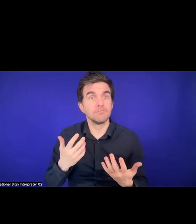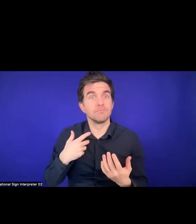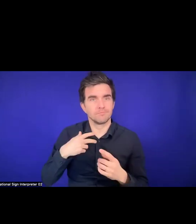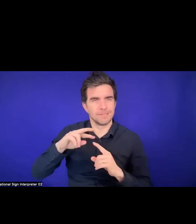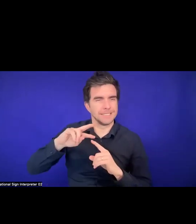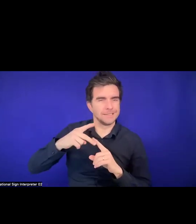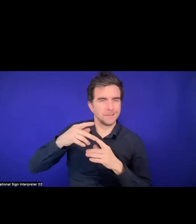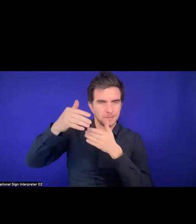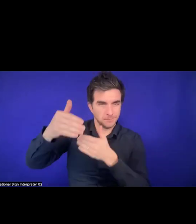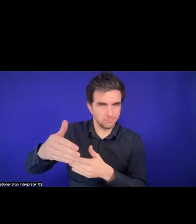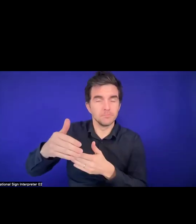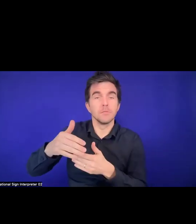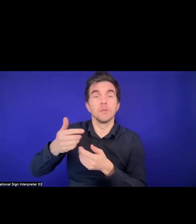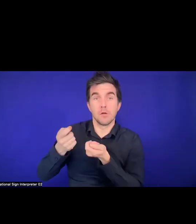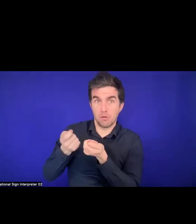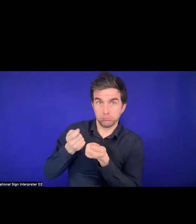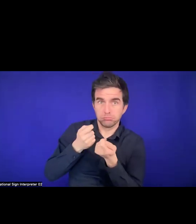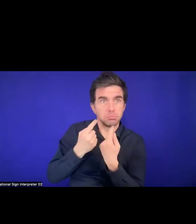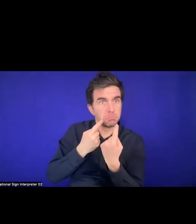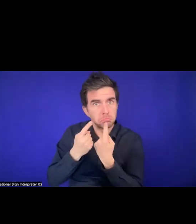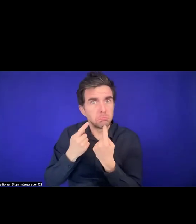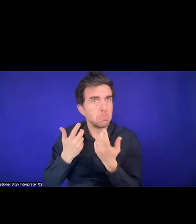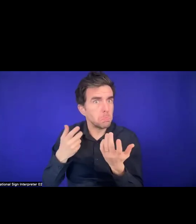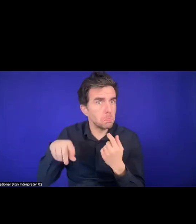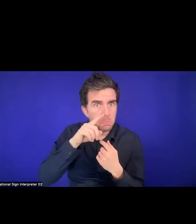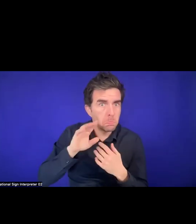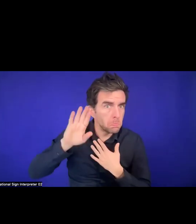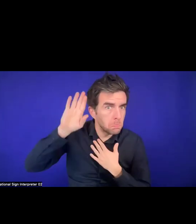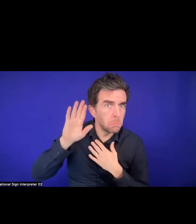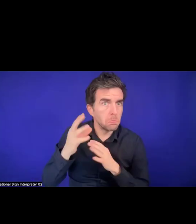post doctoral fellows might be working on and developing. I am now going to move on